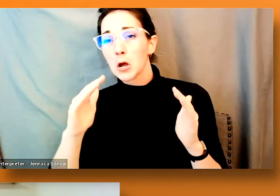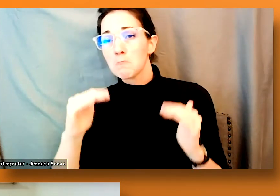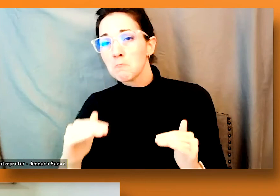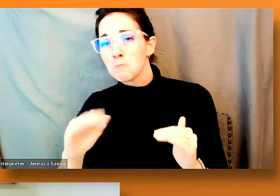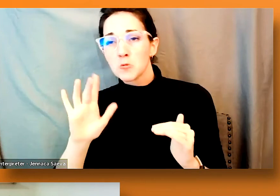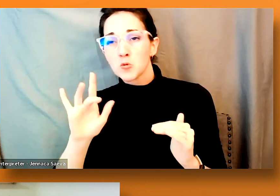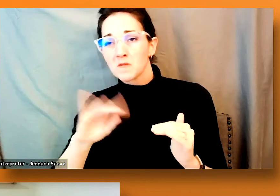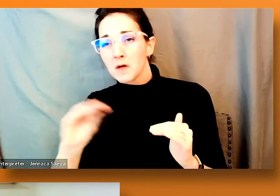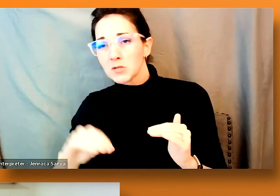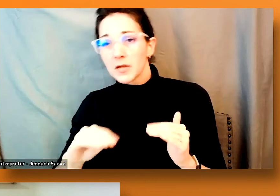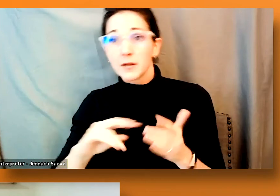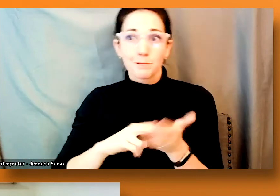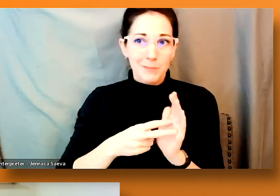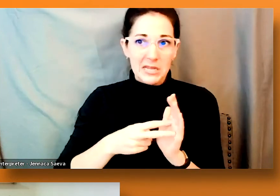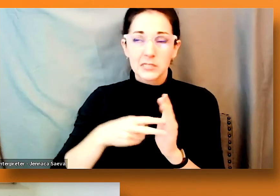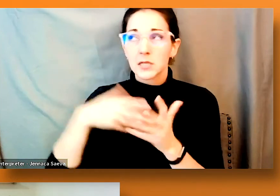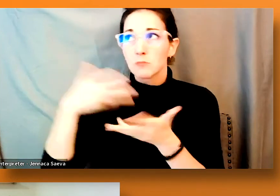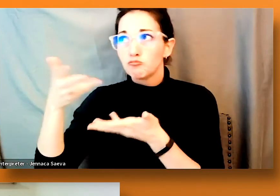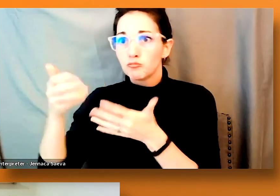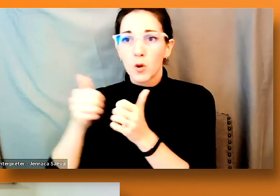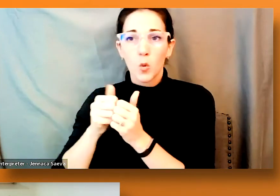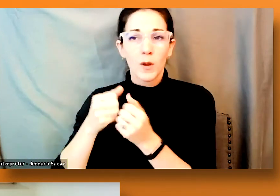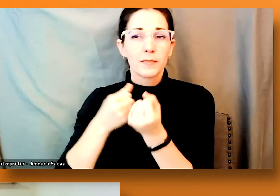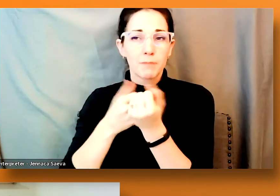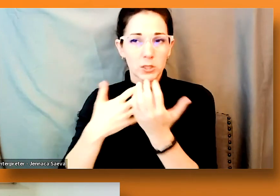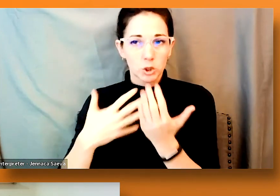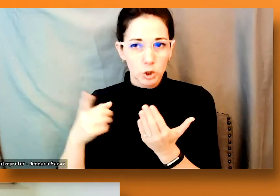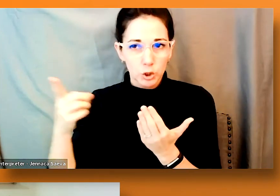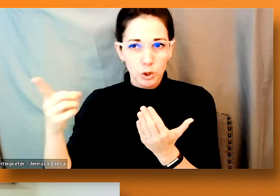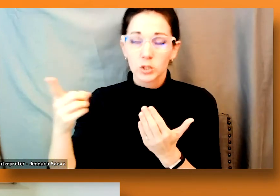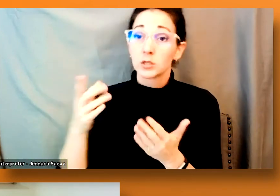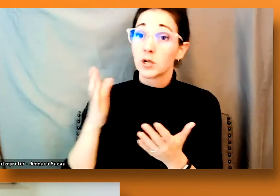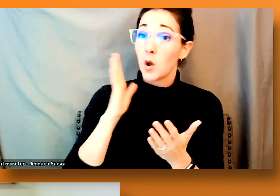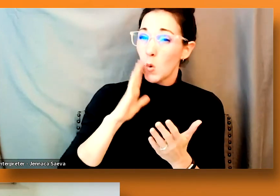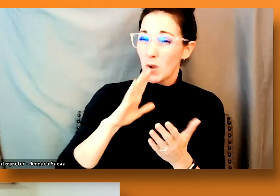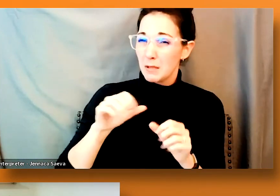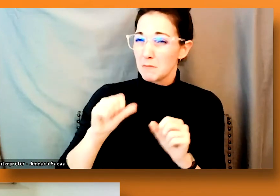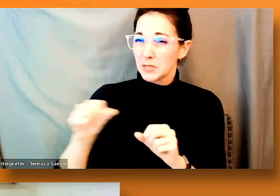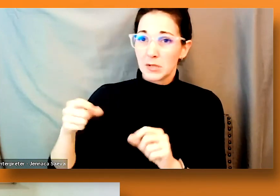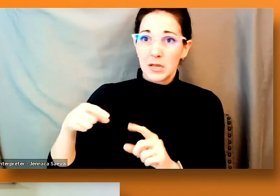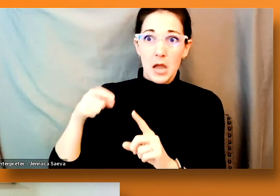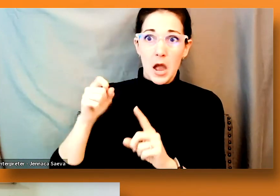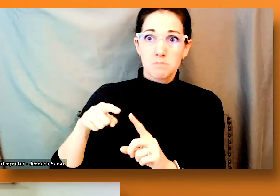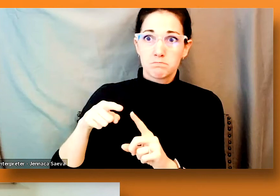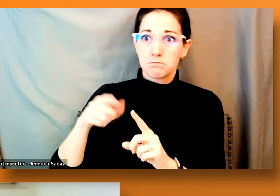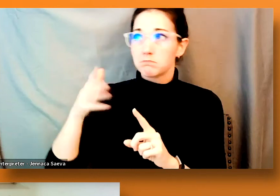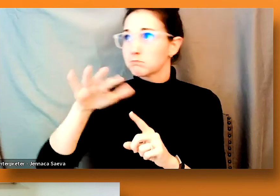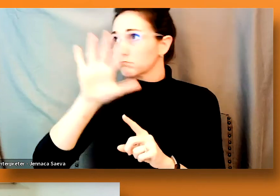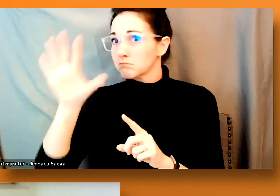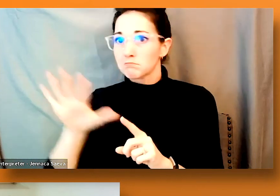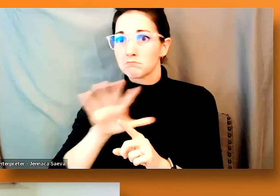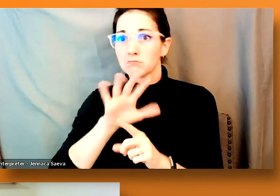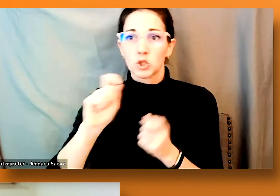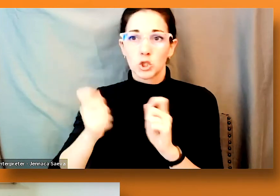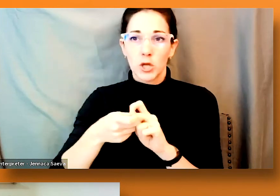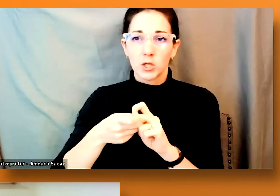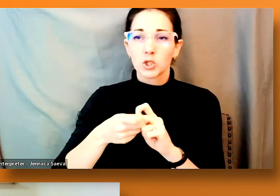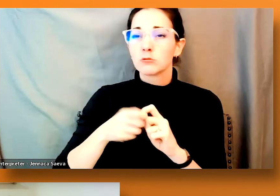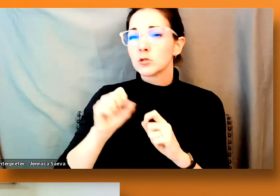we would need to go back to the sponsor so that they would know because that could possibly trigger a change in the scope of work,